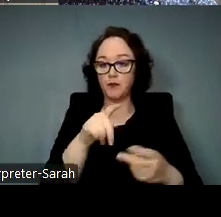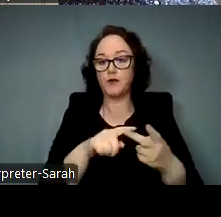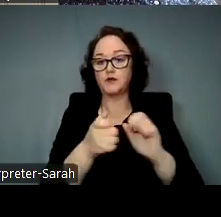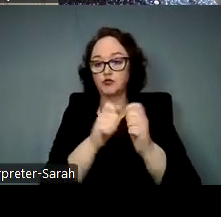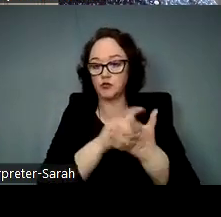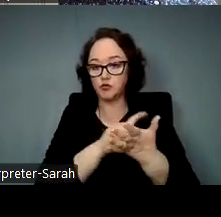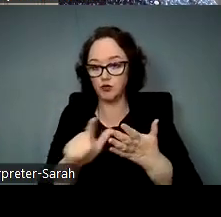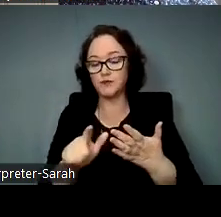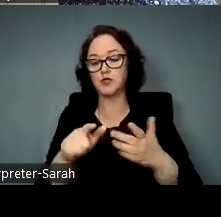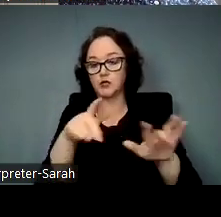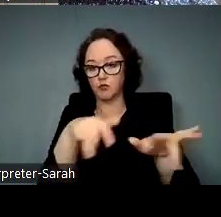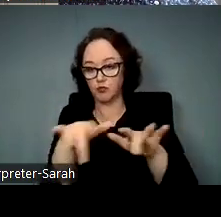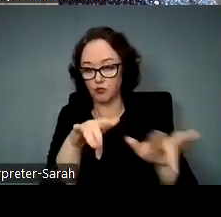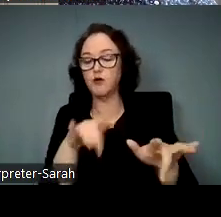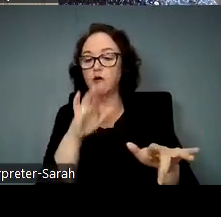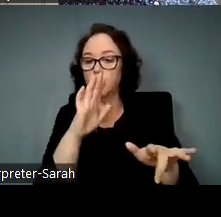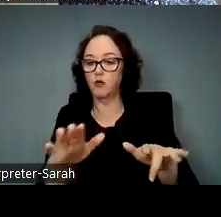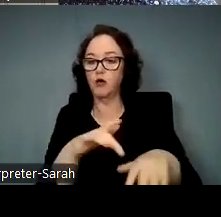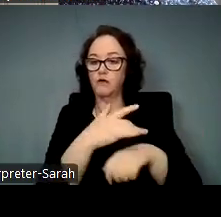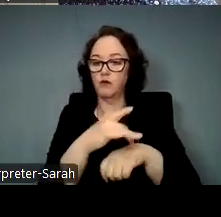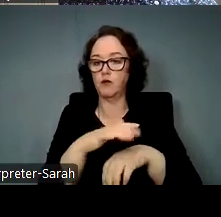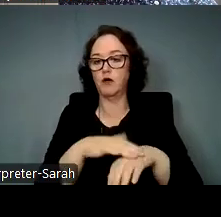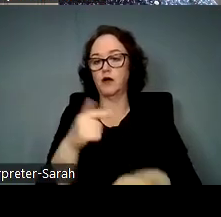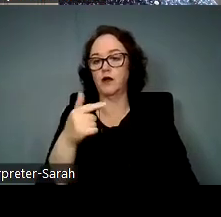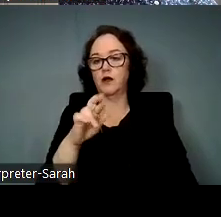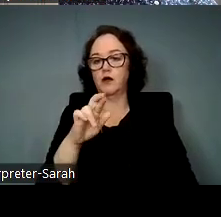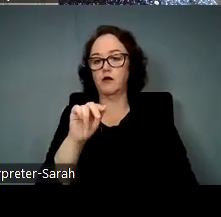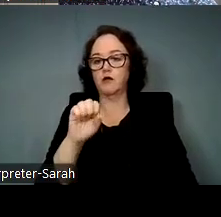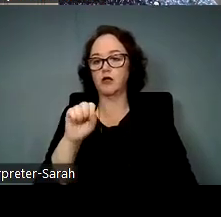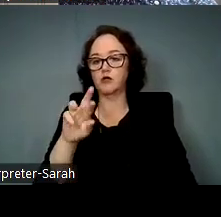available on the Grassroots Project website. Hopefully, if